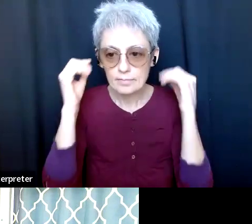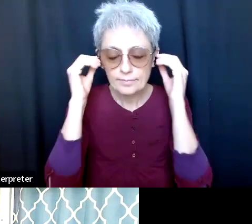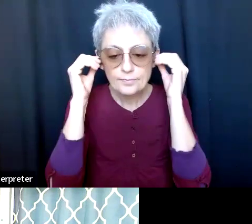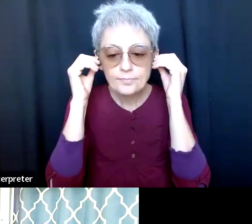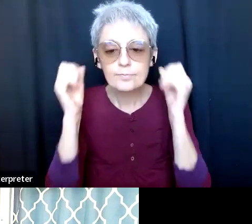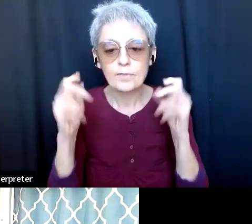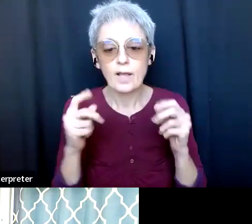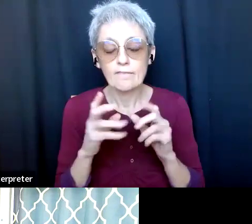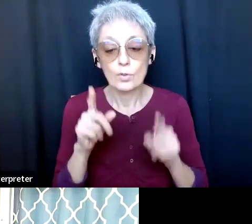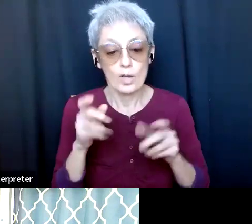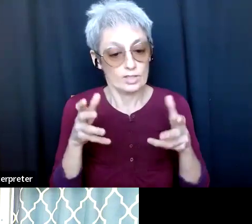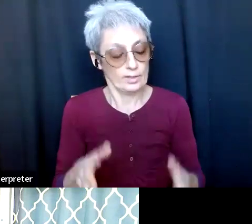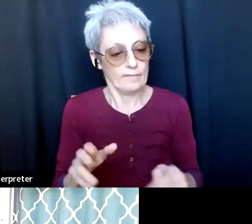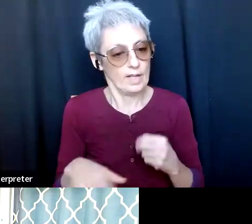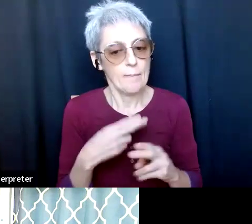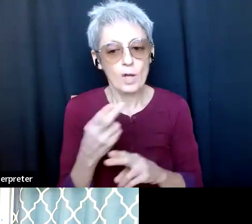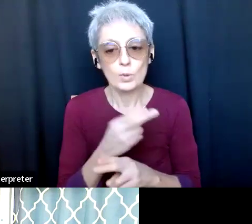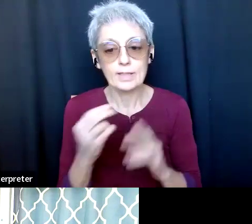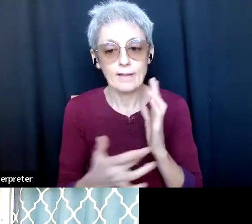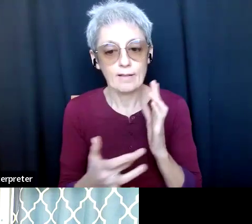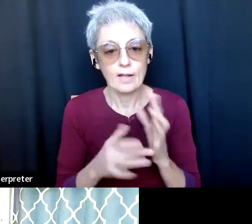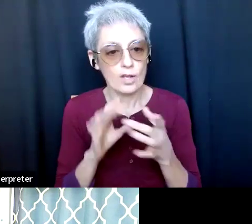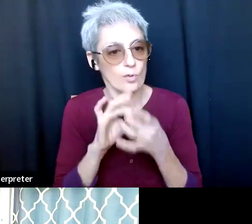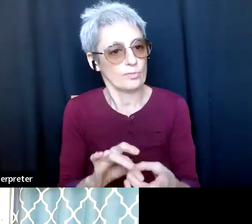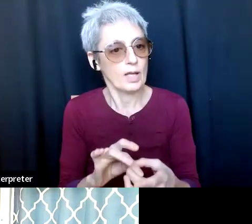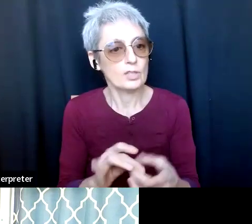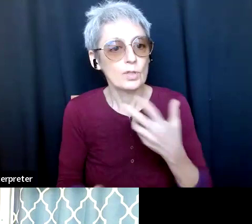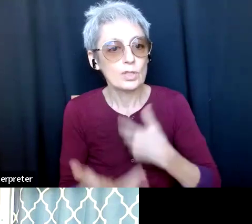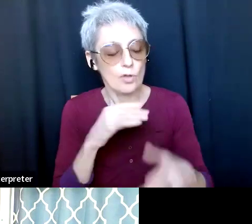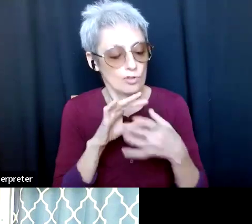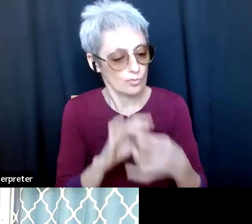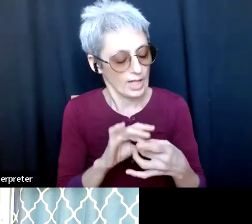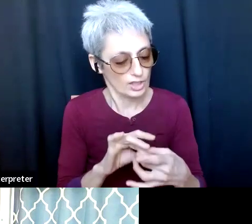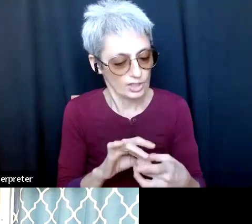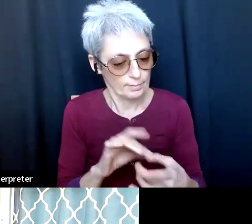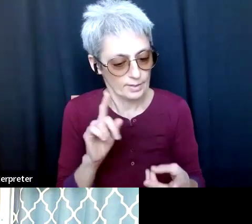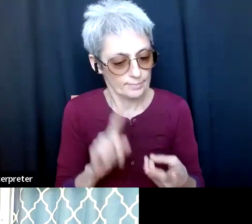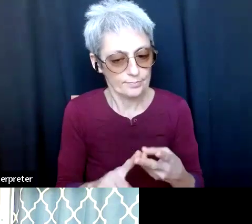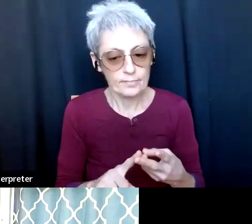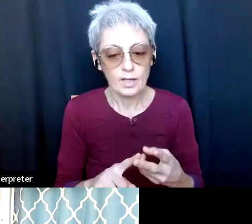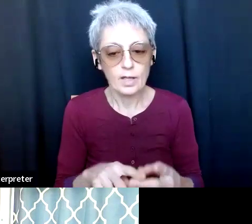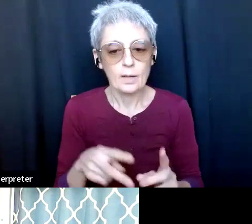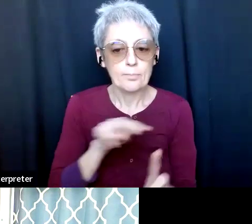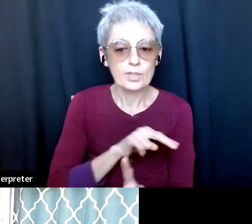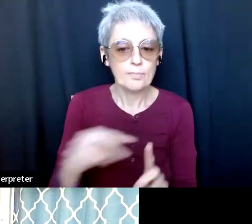That's a cool idea actually because the syllabic rate is pretty close to the frequency that we